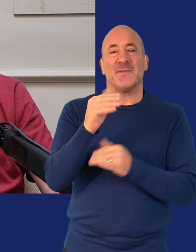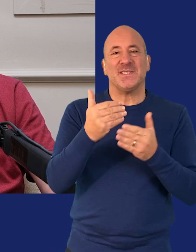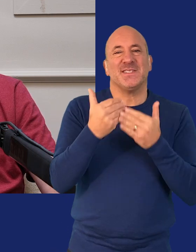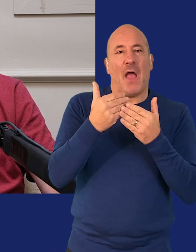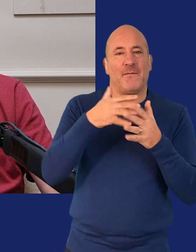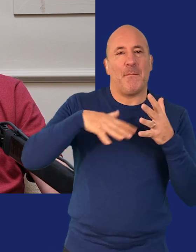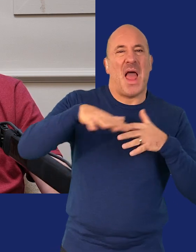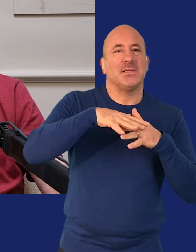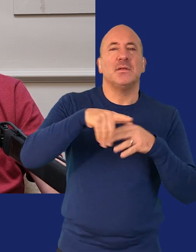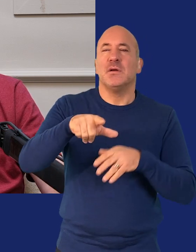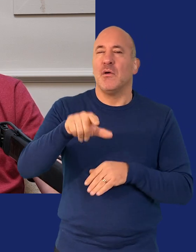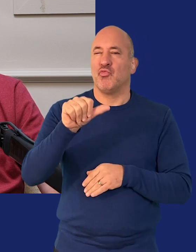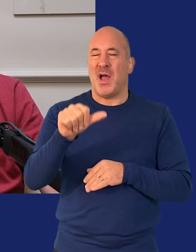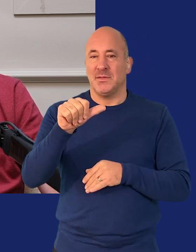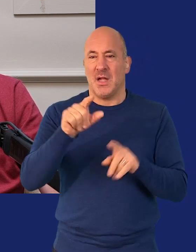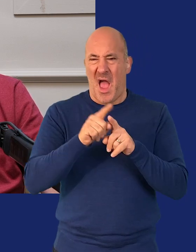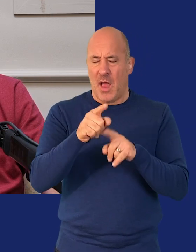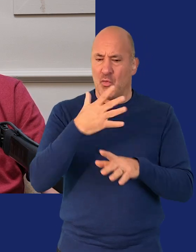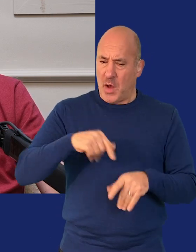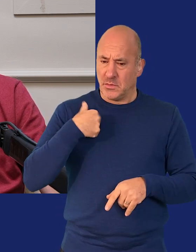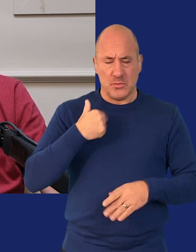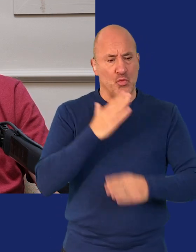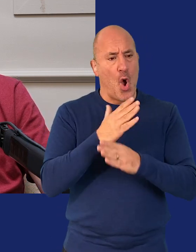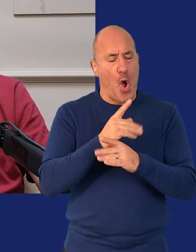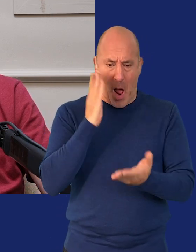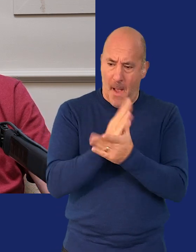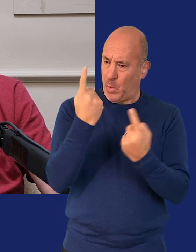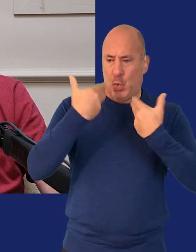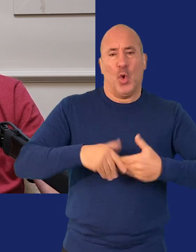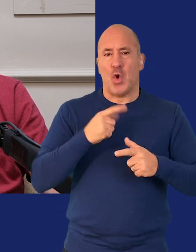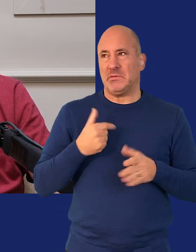about safe places and we talk about, um, and, and you talked about being